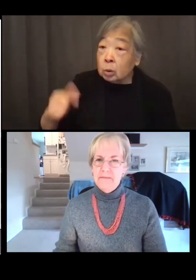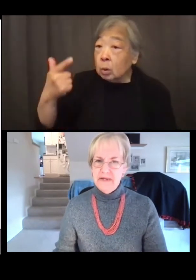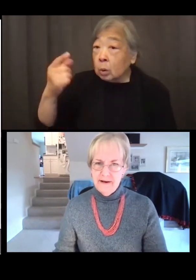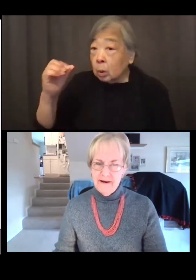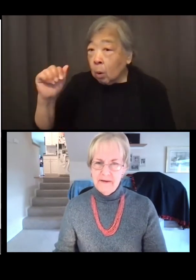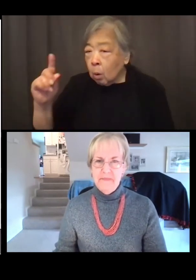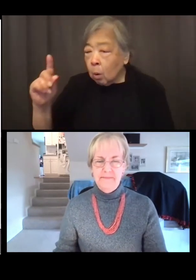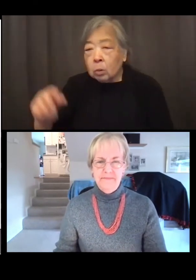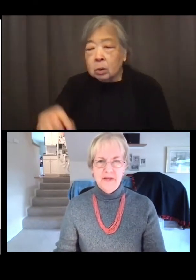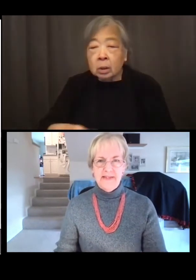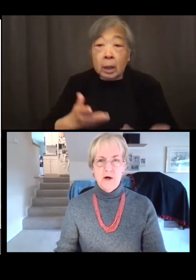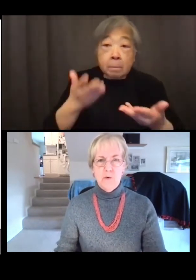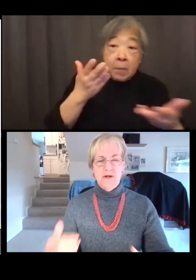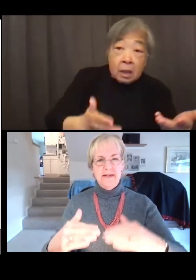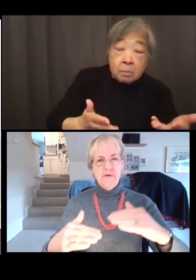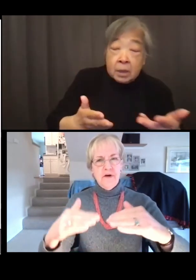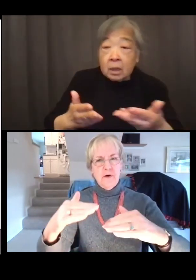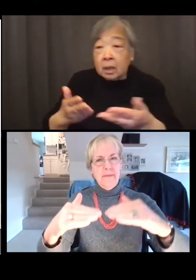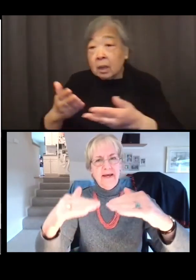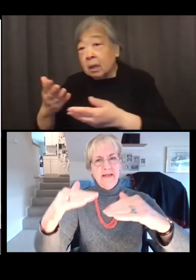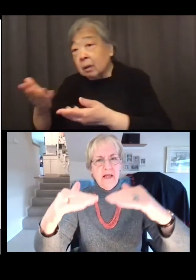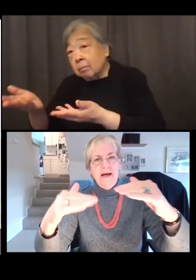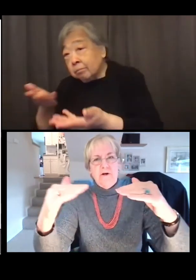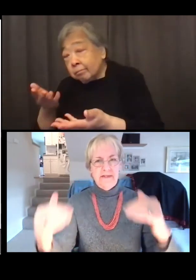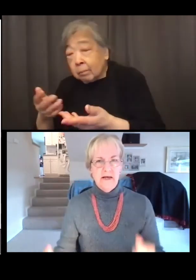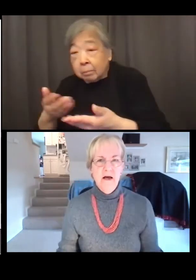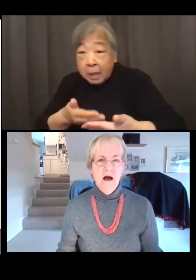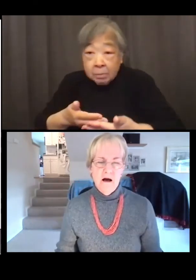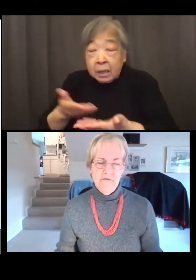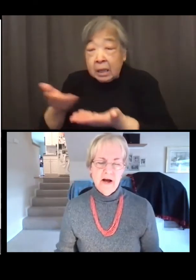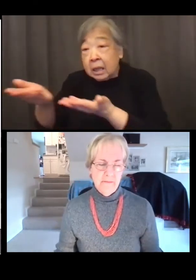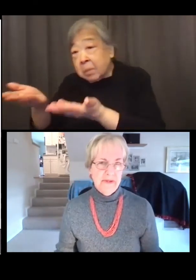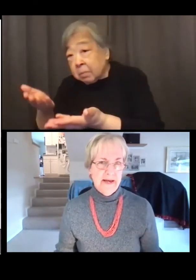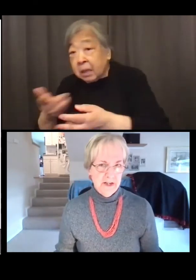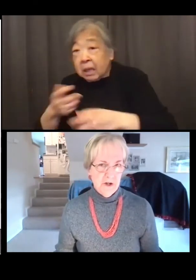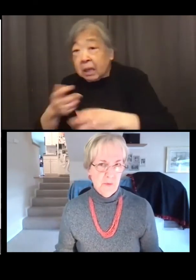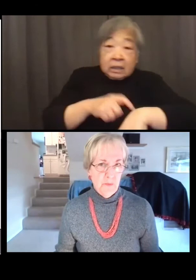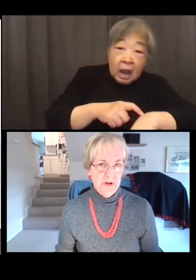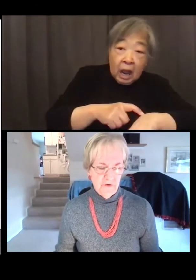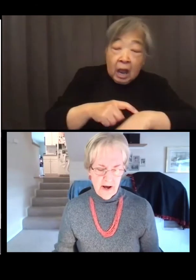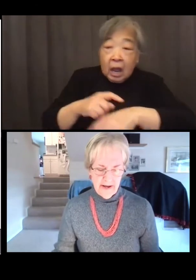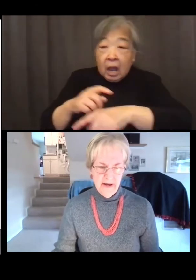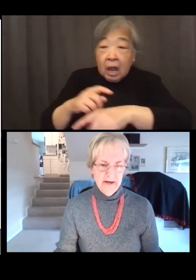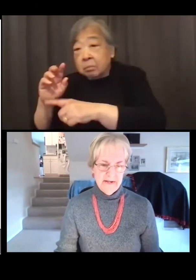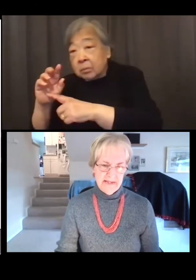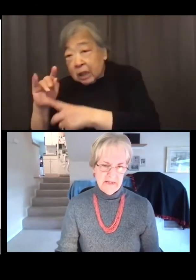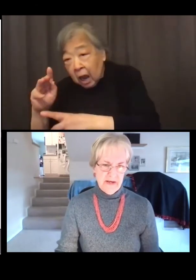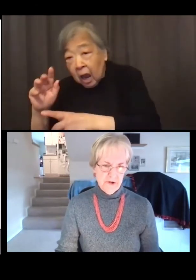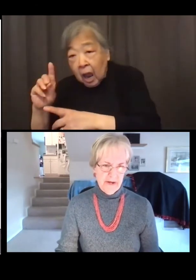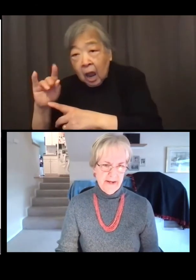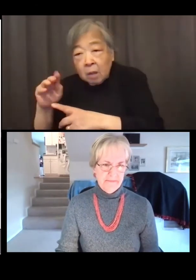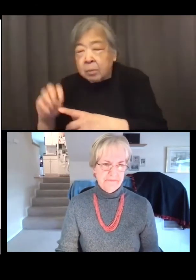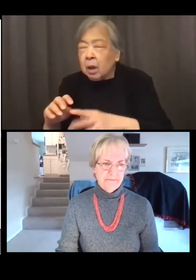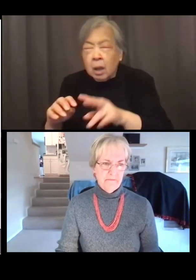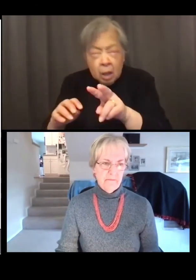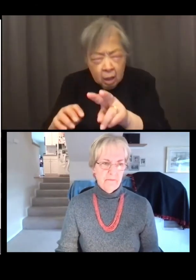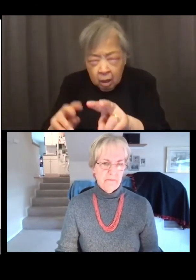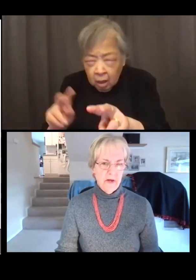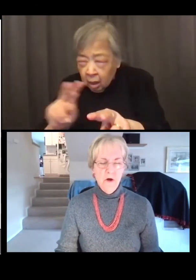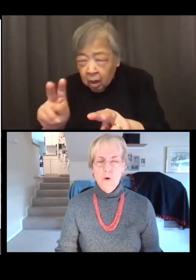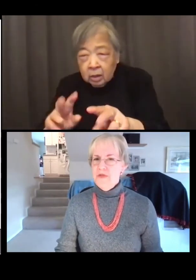and dime There are many layers of complication when we try to speech read